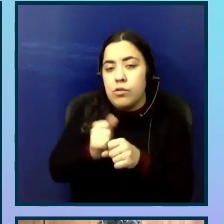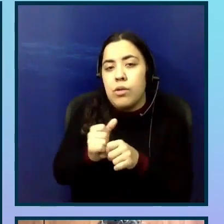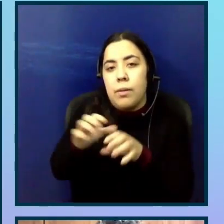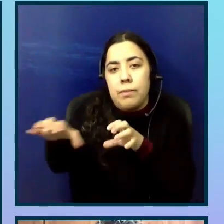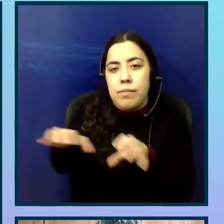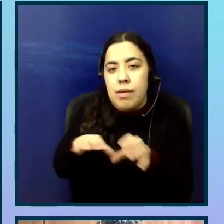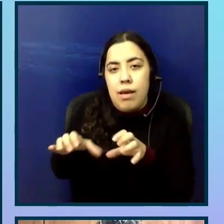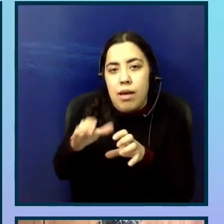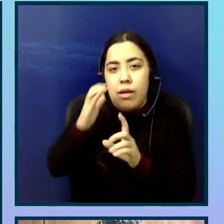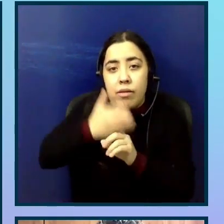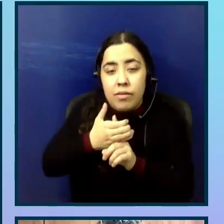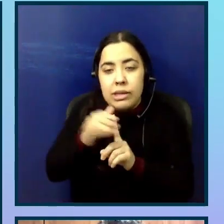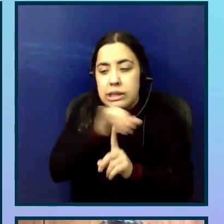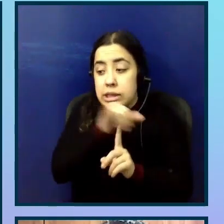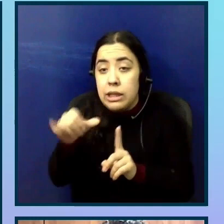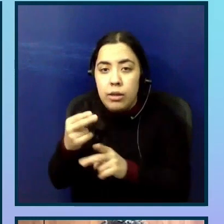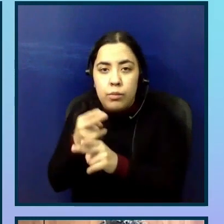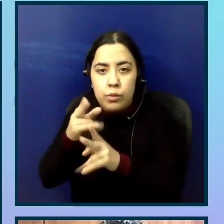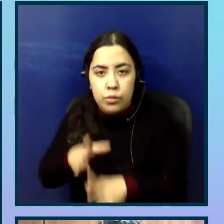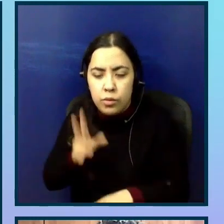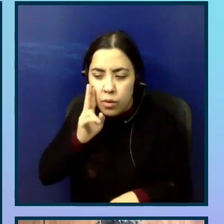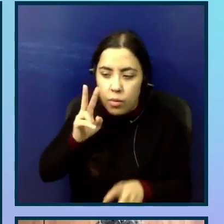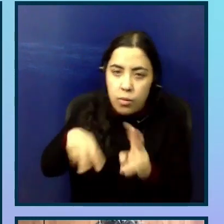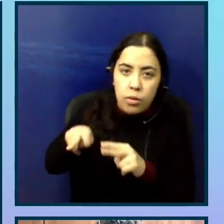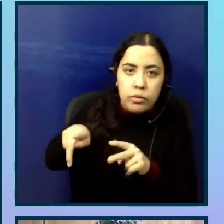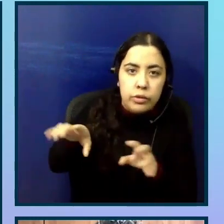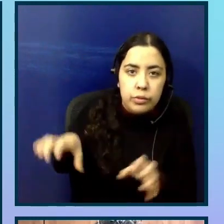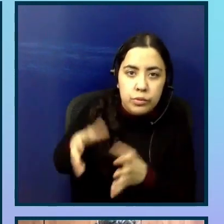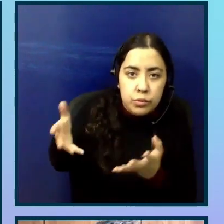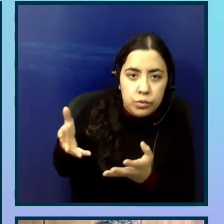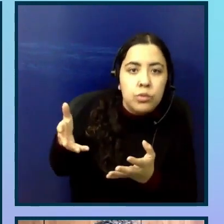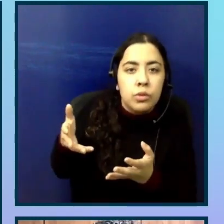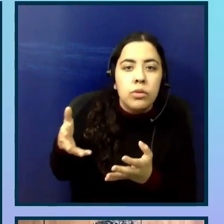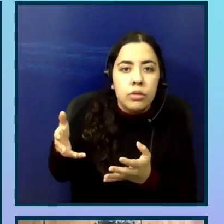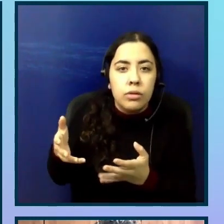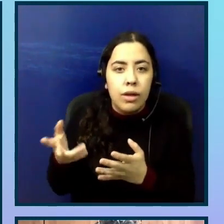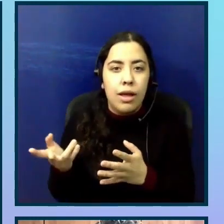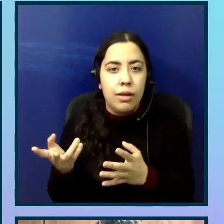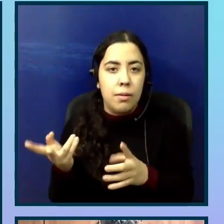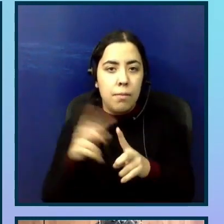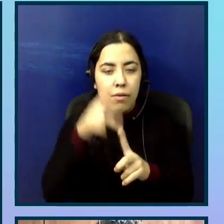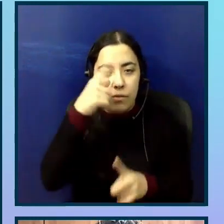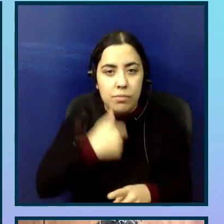and even watch the different things of how a user does it to be more effective.